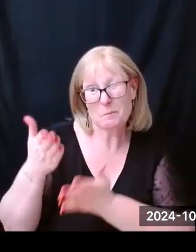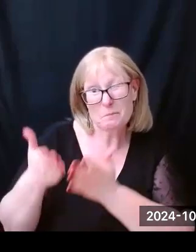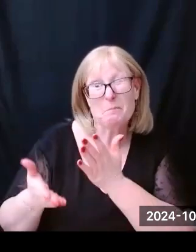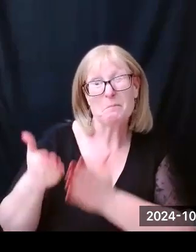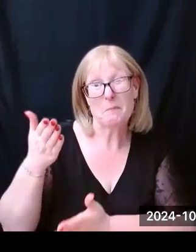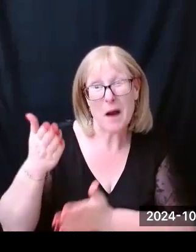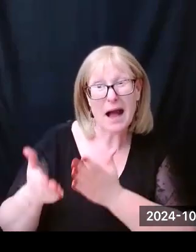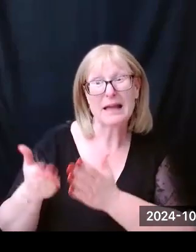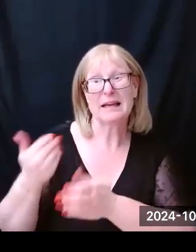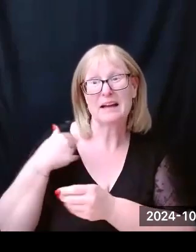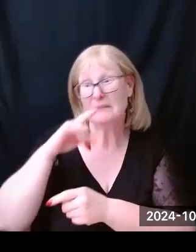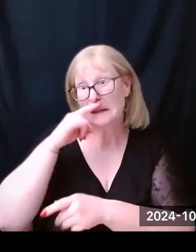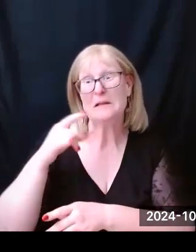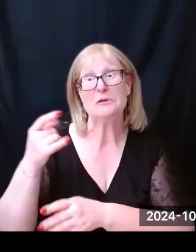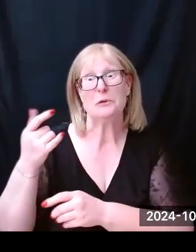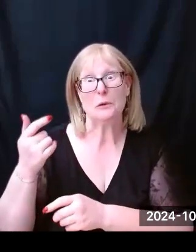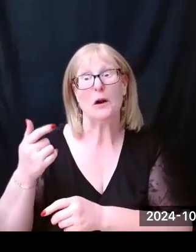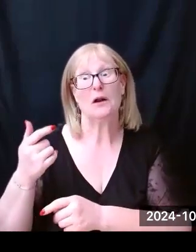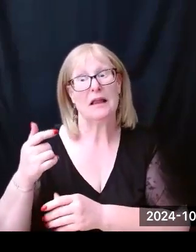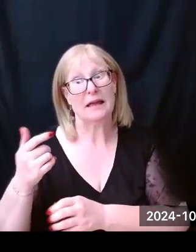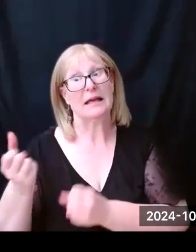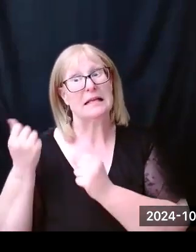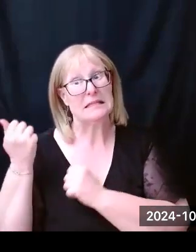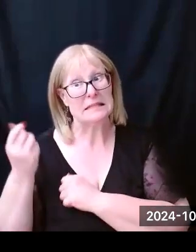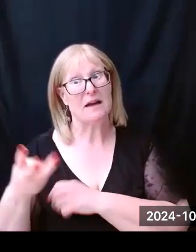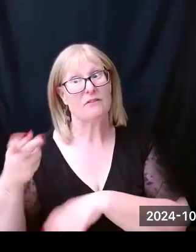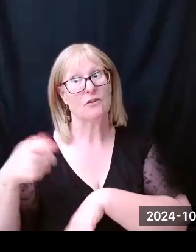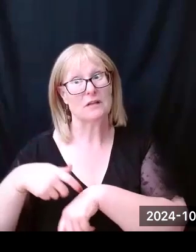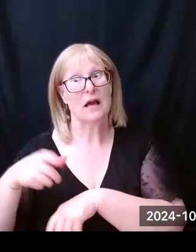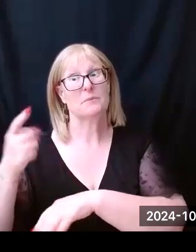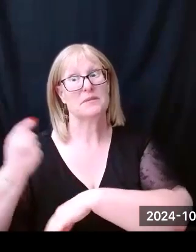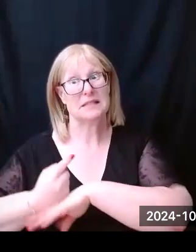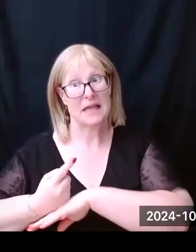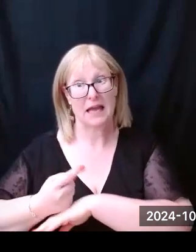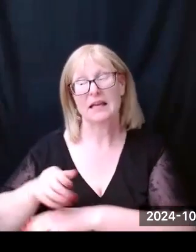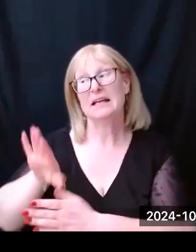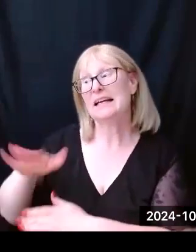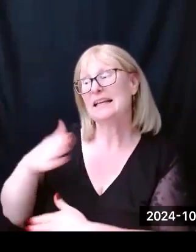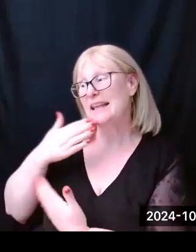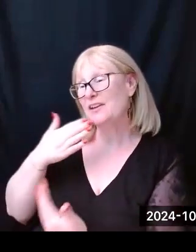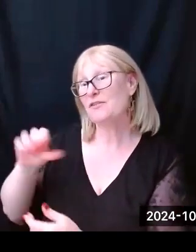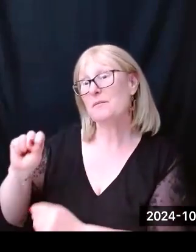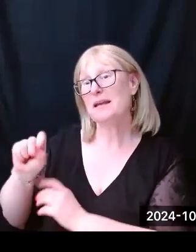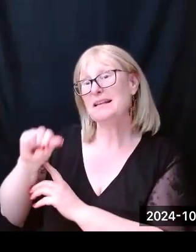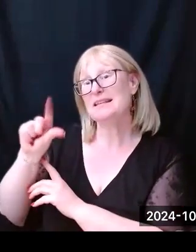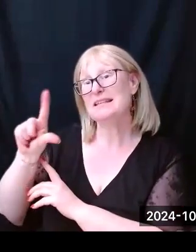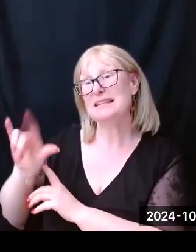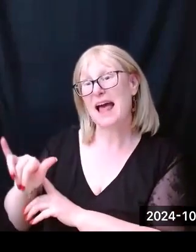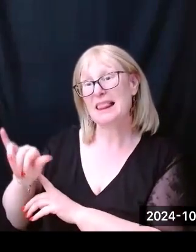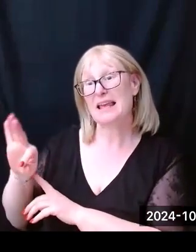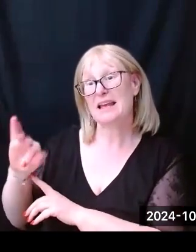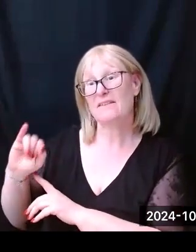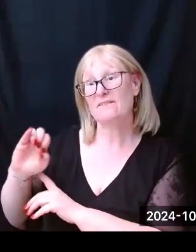right, you're like thank you, honey for trying to be Sally fields or thank you for prepping for the next telenovela that's going to air,